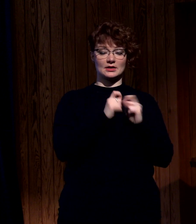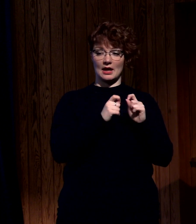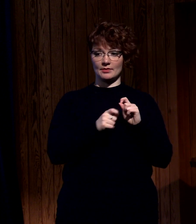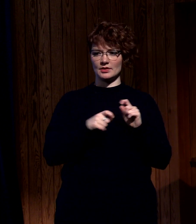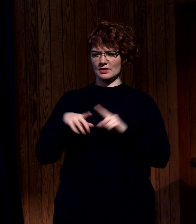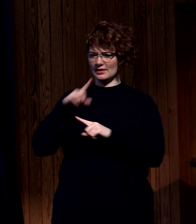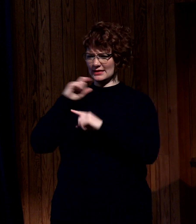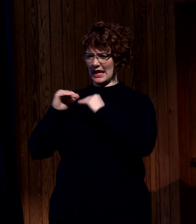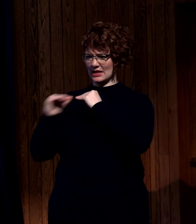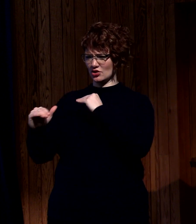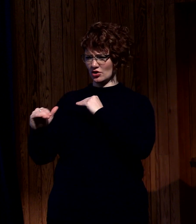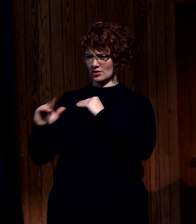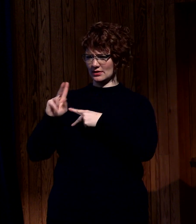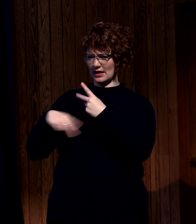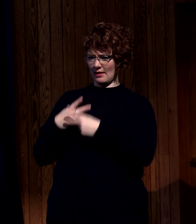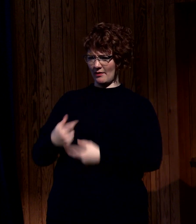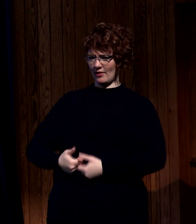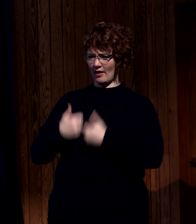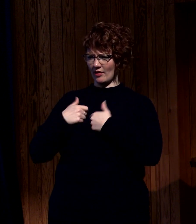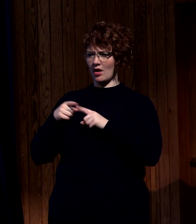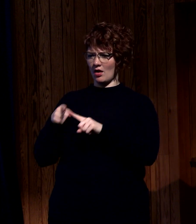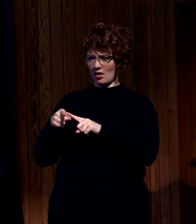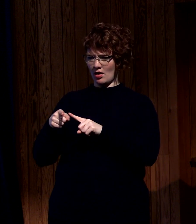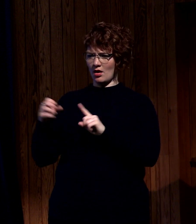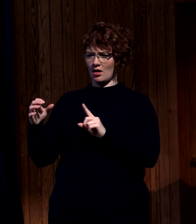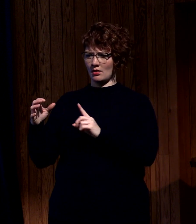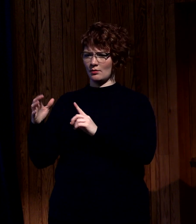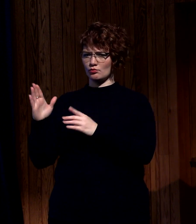of the desert forming and going back to the cities in the towns